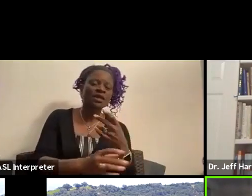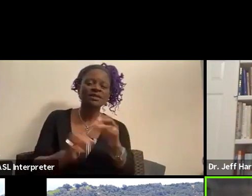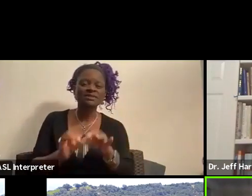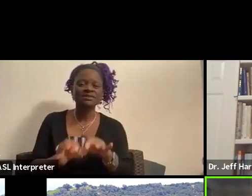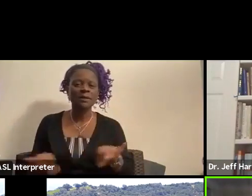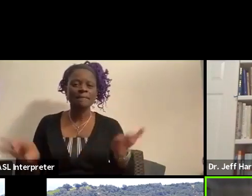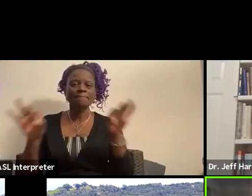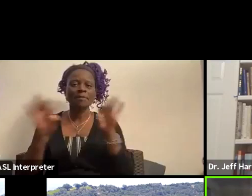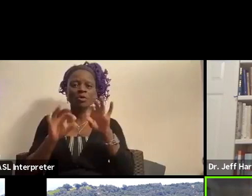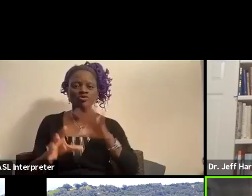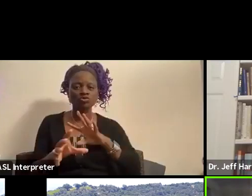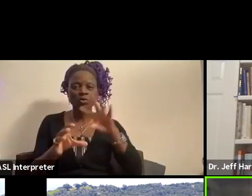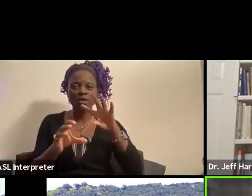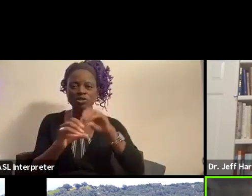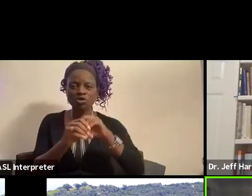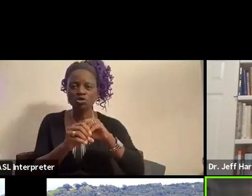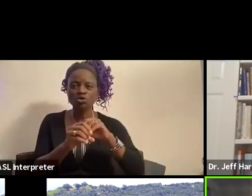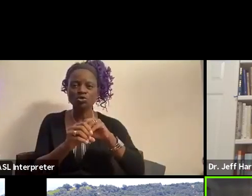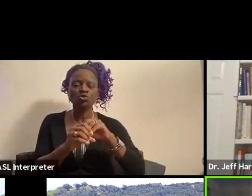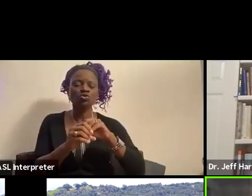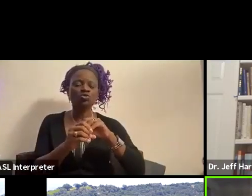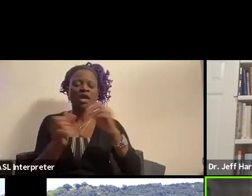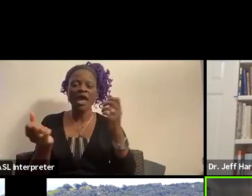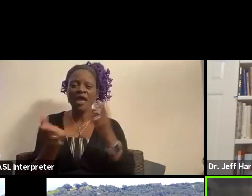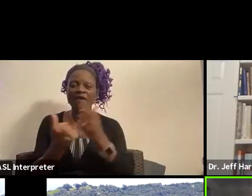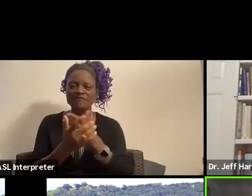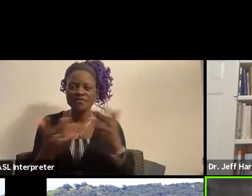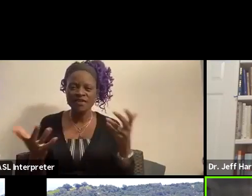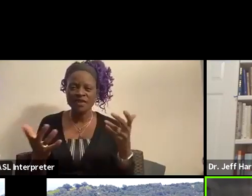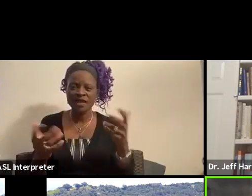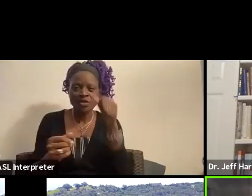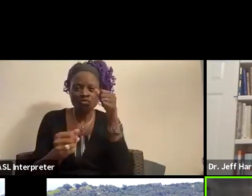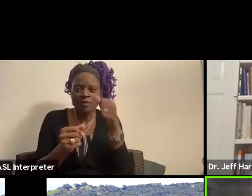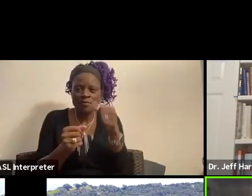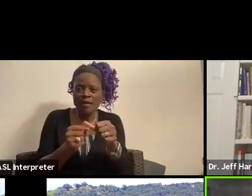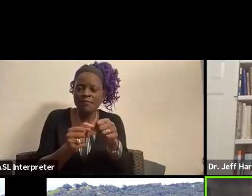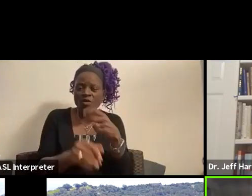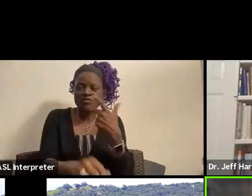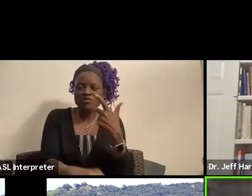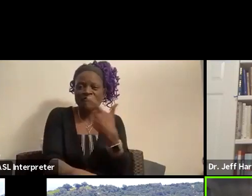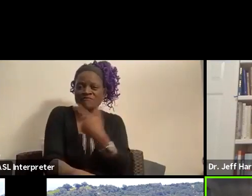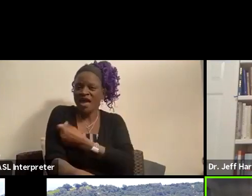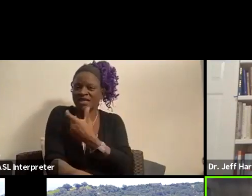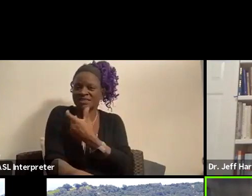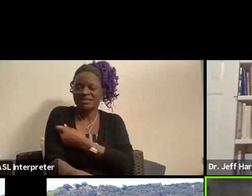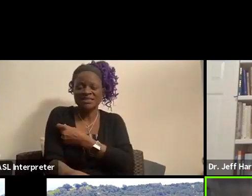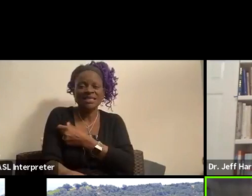continue all the mitigation measures and remember the vaccine, roll out the study. That's going to take time.